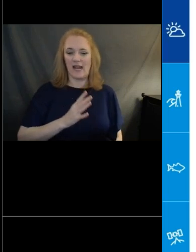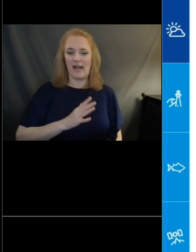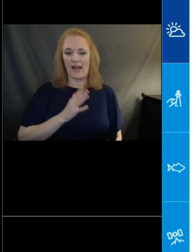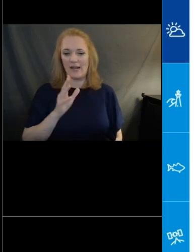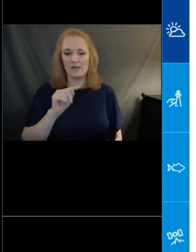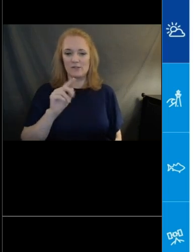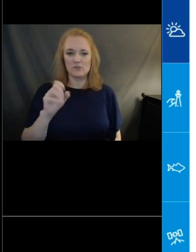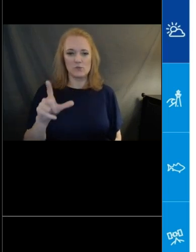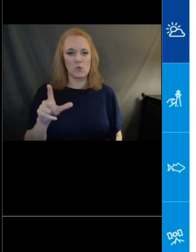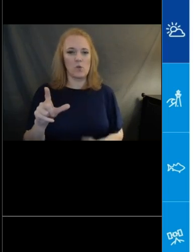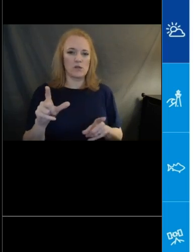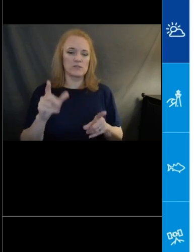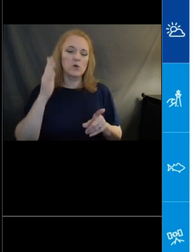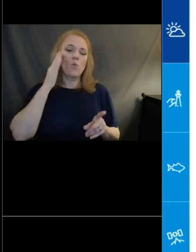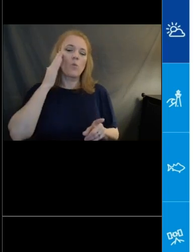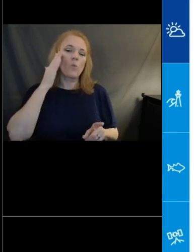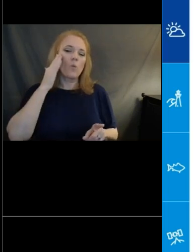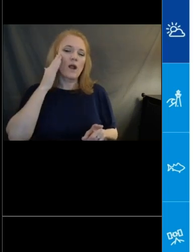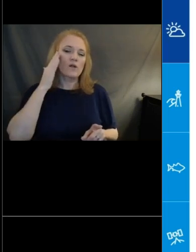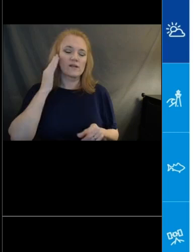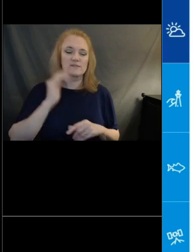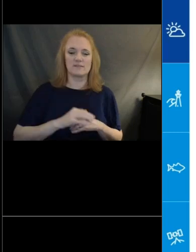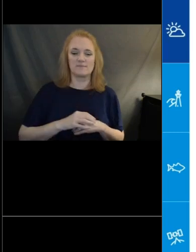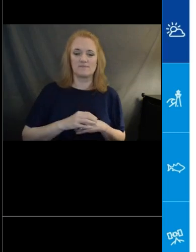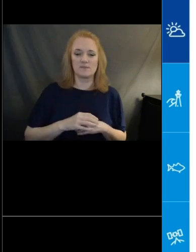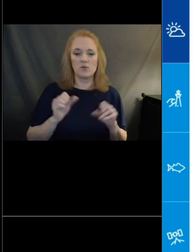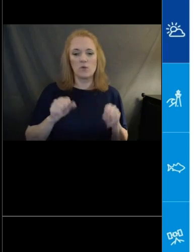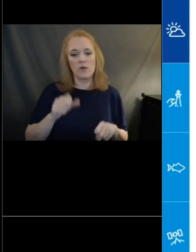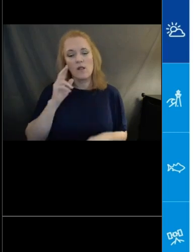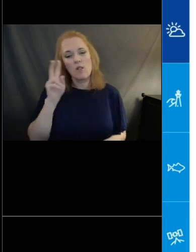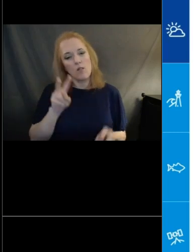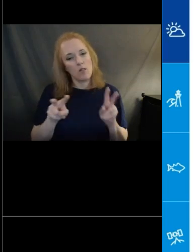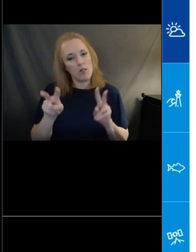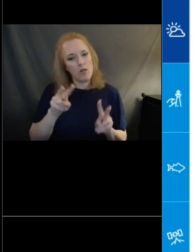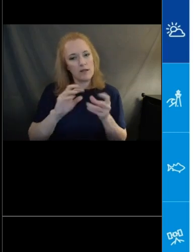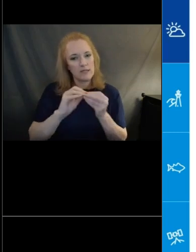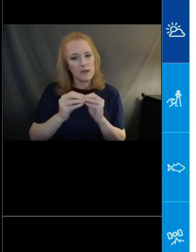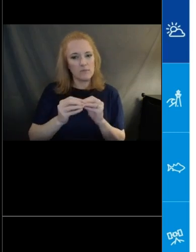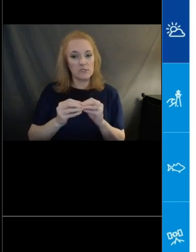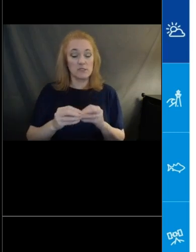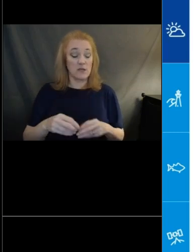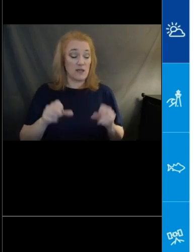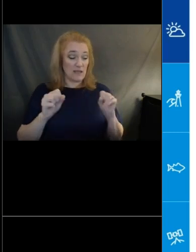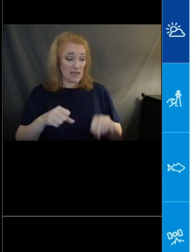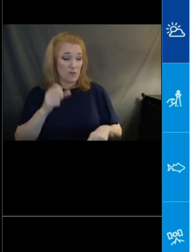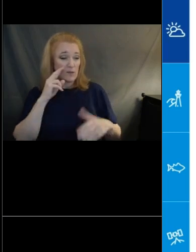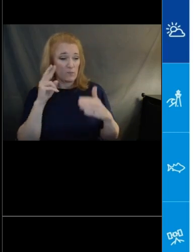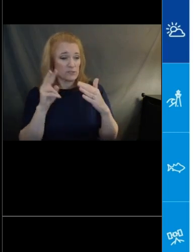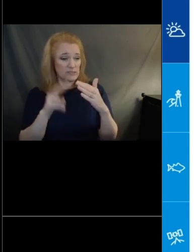Tables. This can give you some insight into the confidence or predictability of an upcoming change